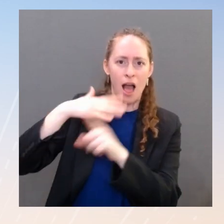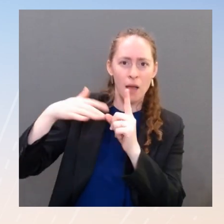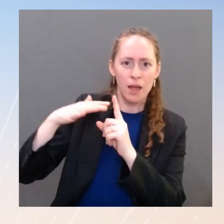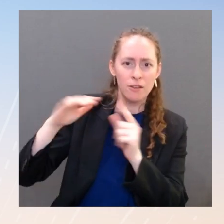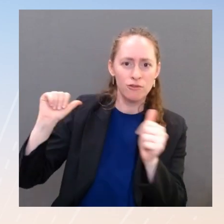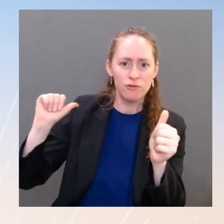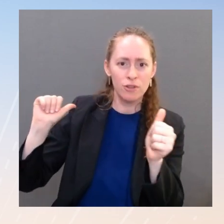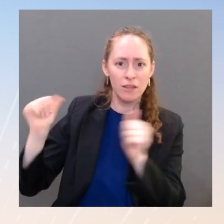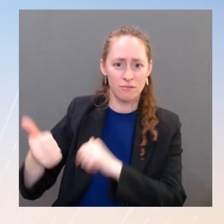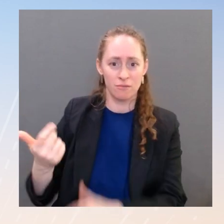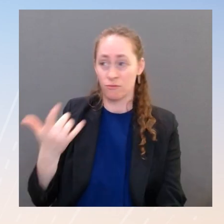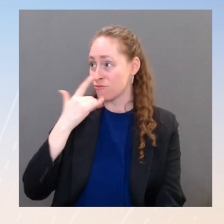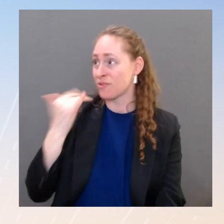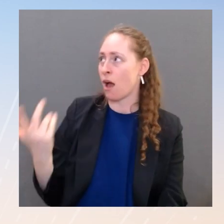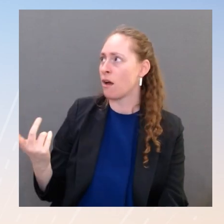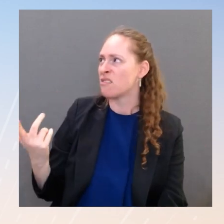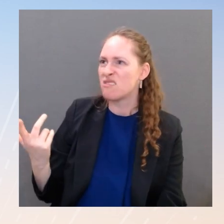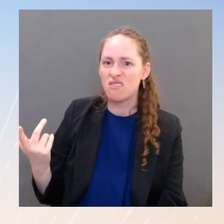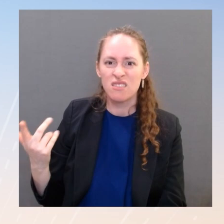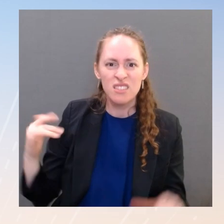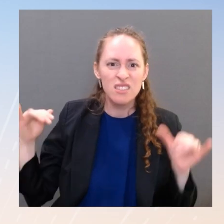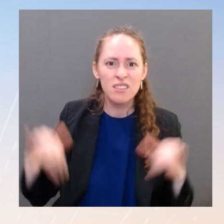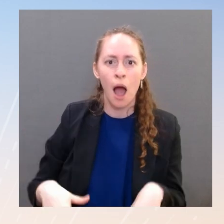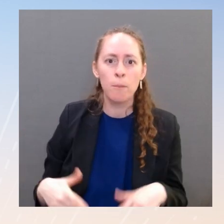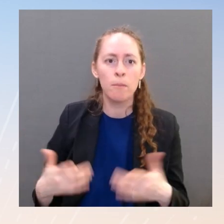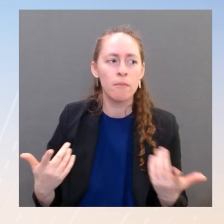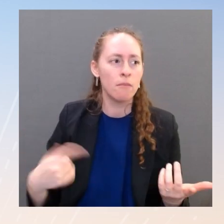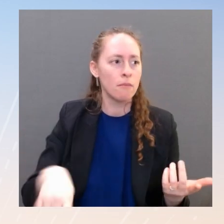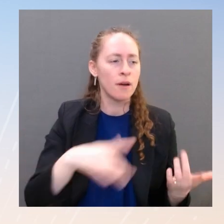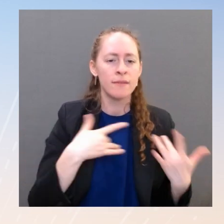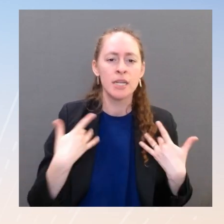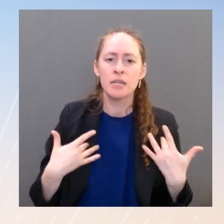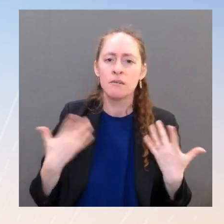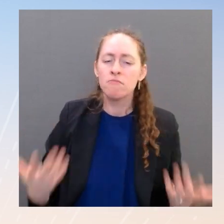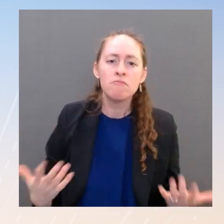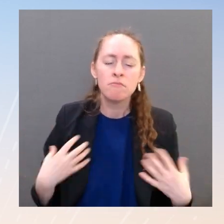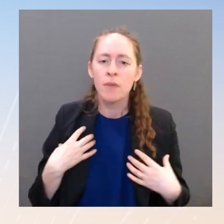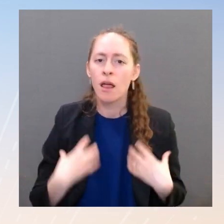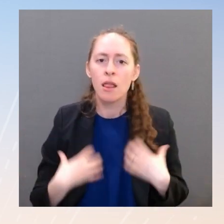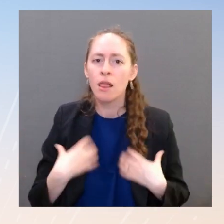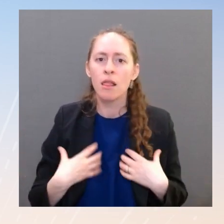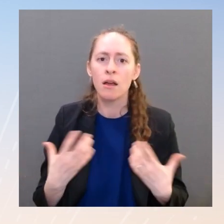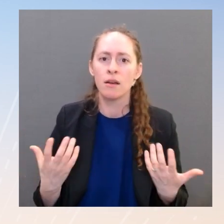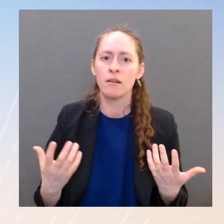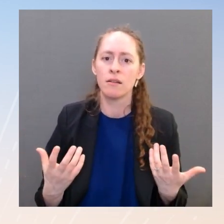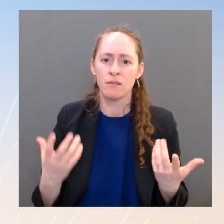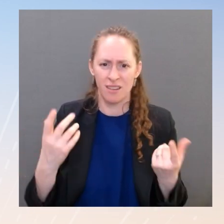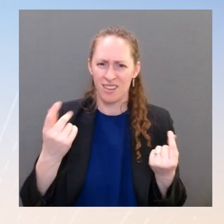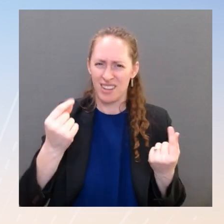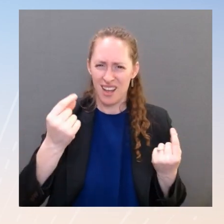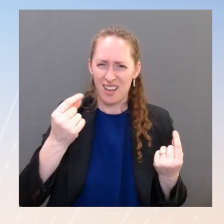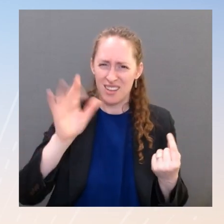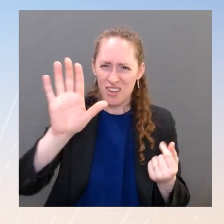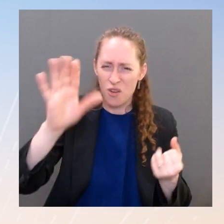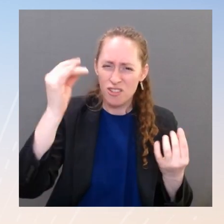in the bipartisan effort." I'm just curious if the White House has a view of those talks. Ms. Psaki: So, there -- the bipartisan energy talks that Senator Manchin,